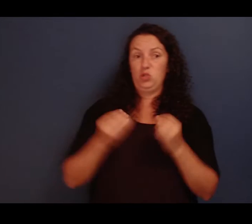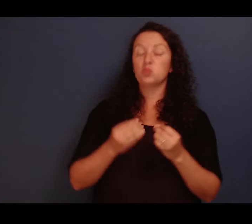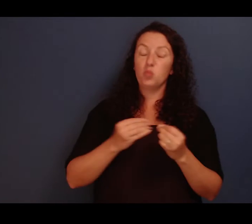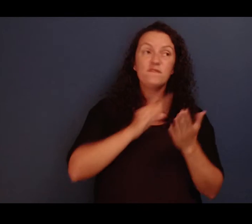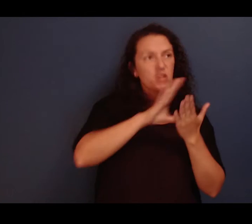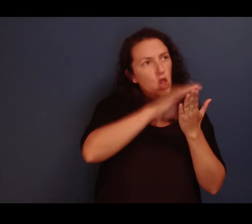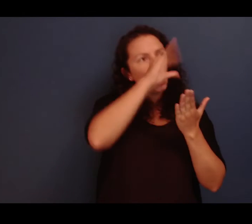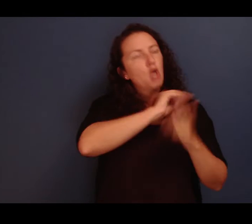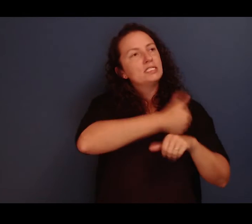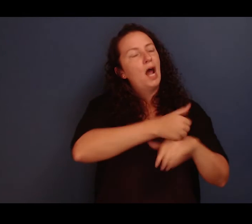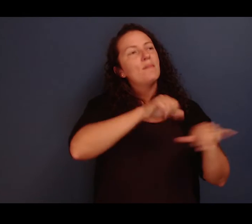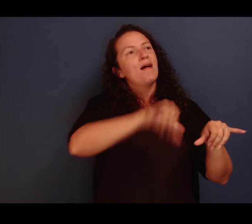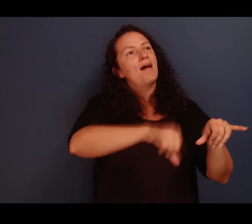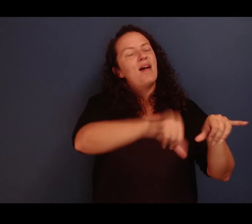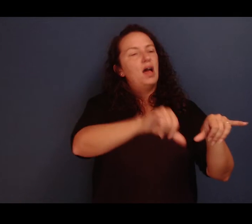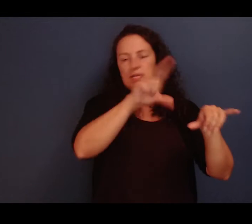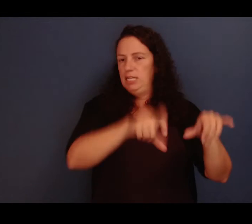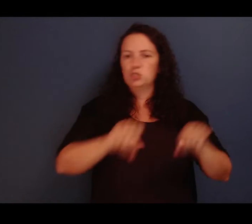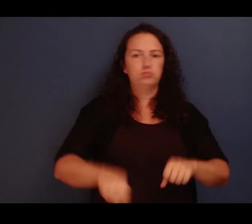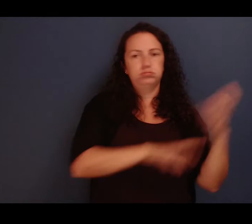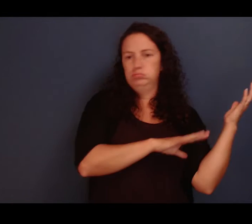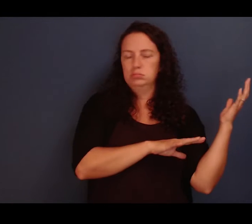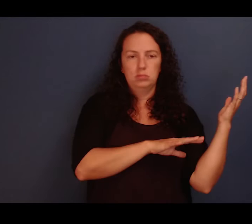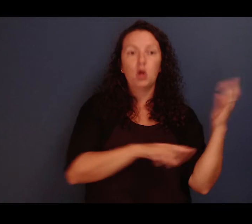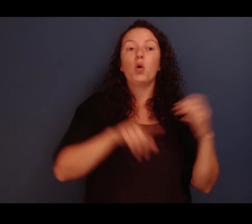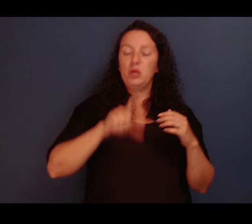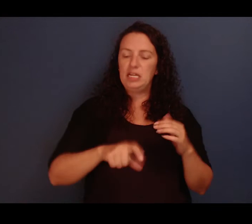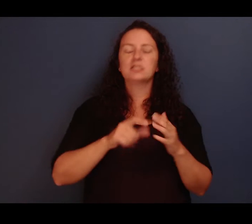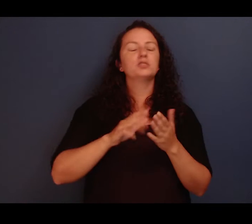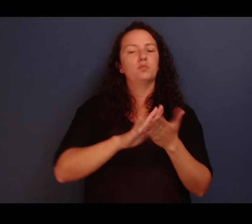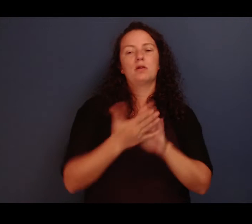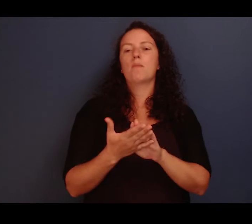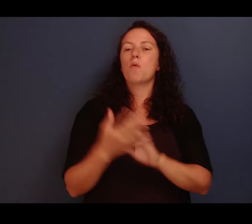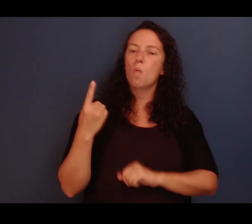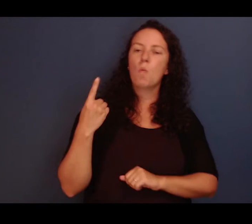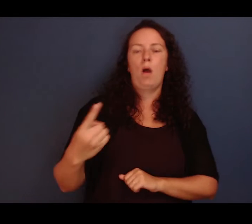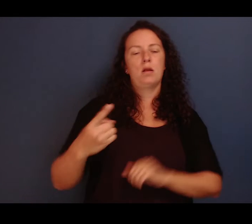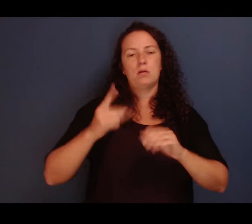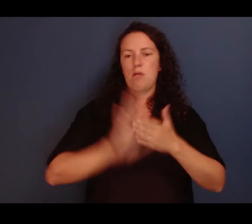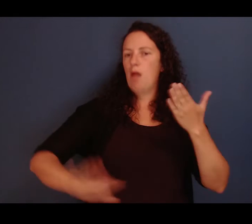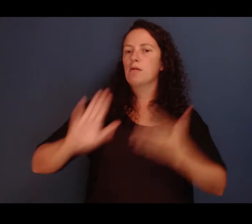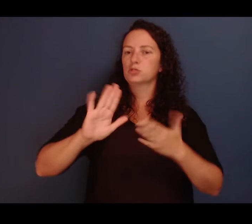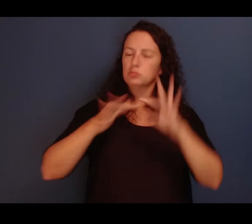as we had to learn. We needed to truly become one college, thinking and working together--across